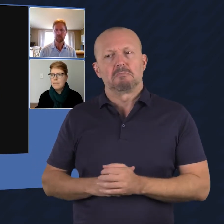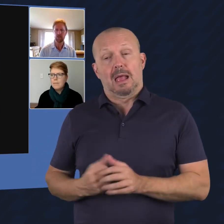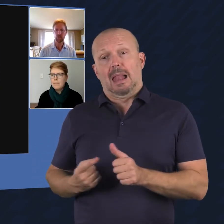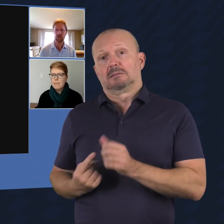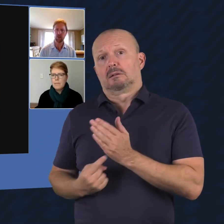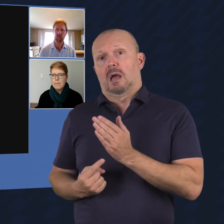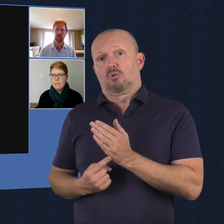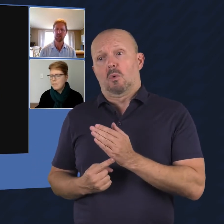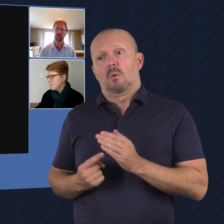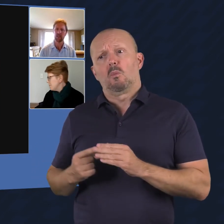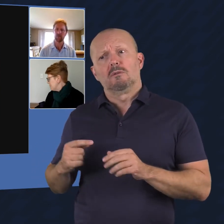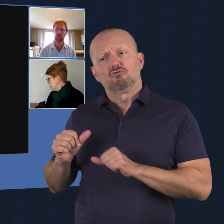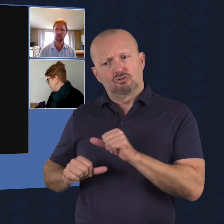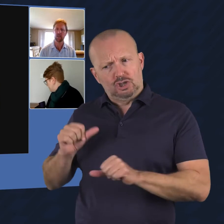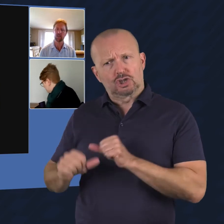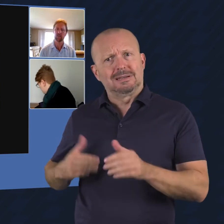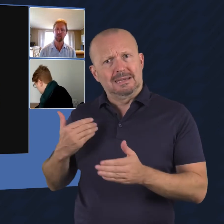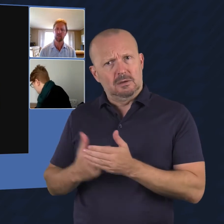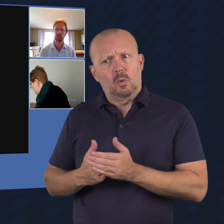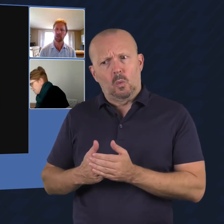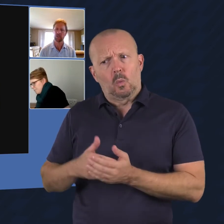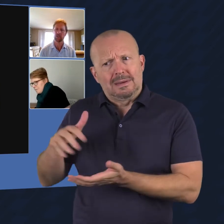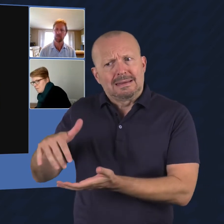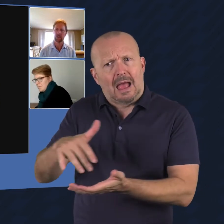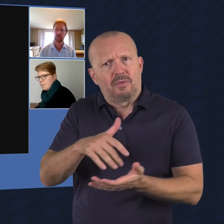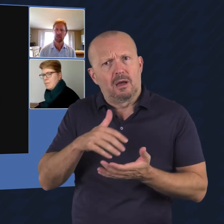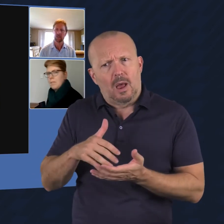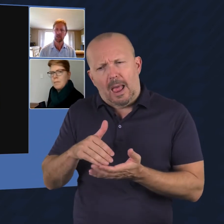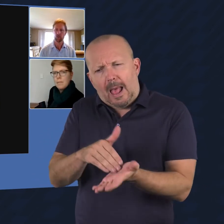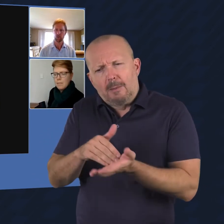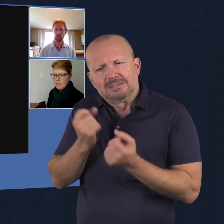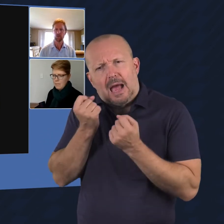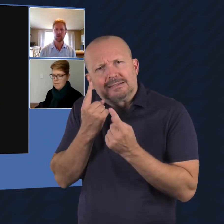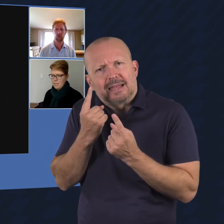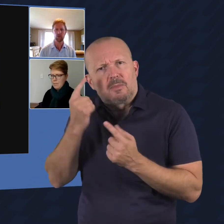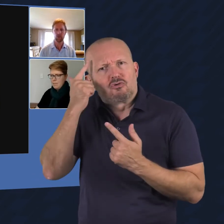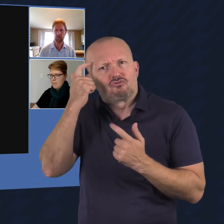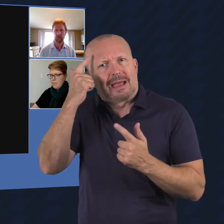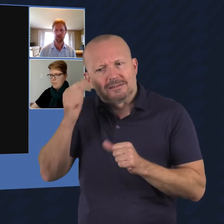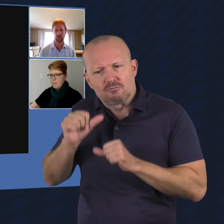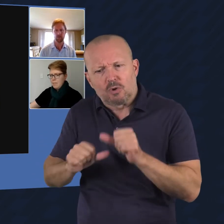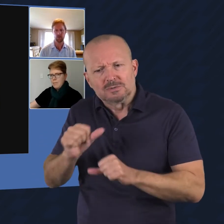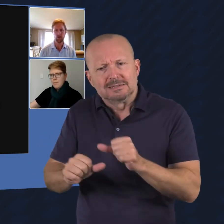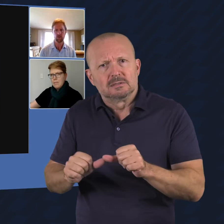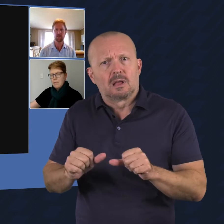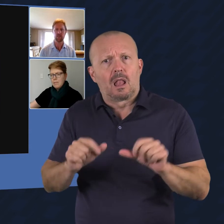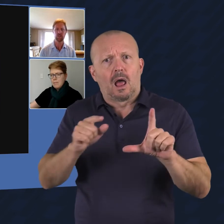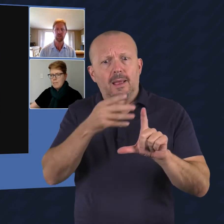material which helps us understand music as a creative process. Such sources might include manuscript scores and sketches,